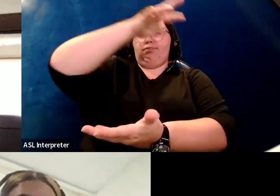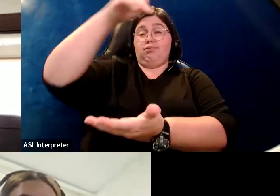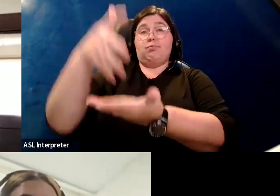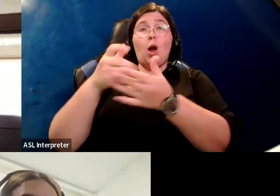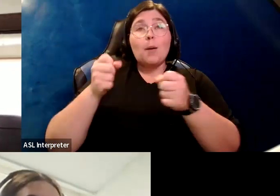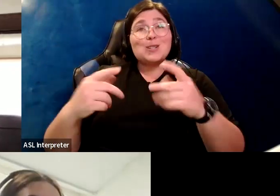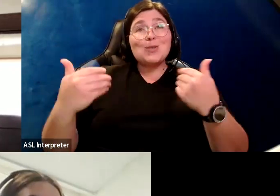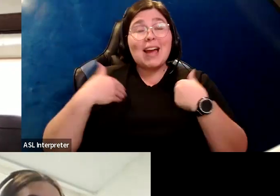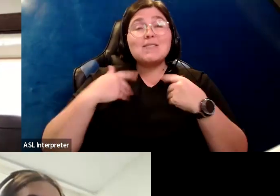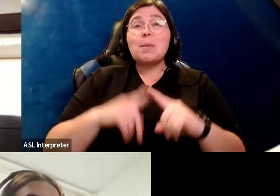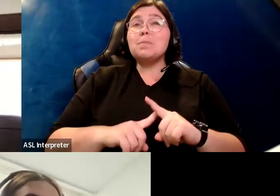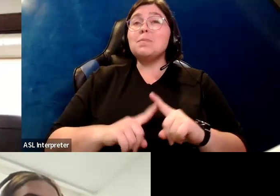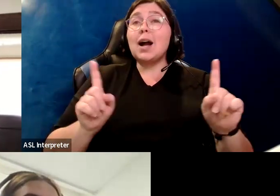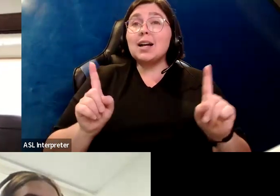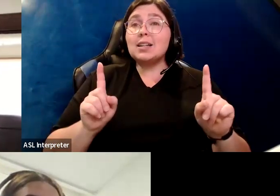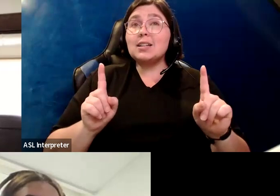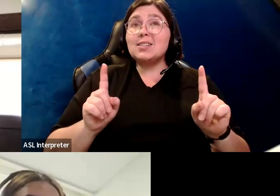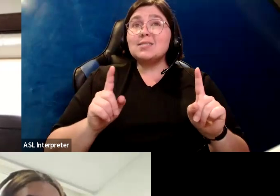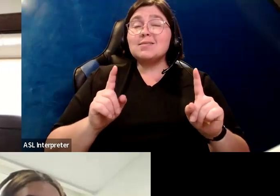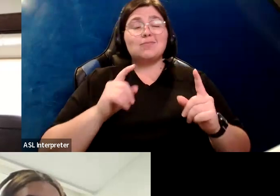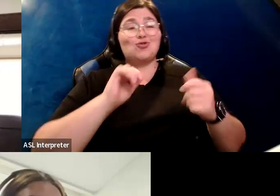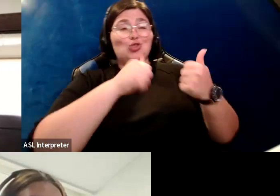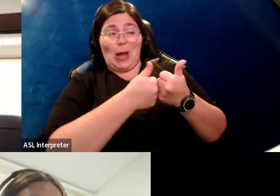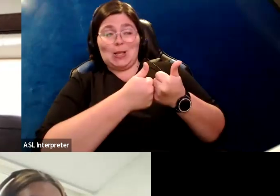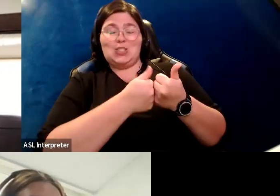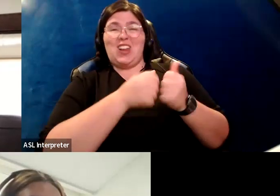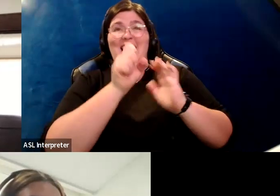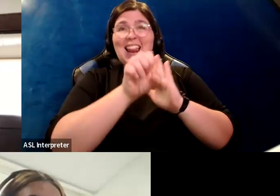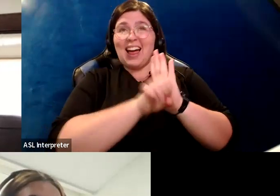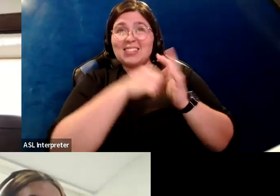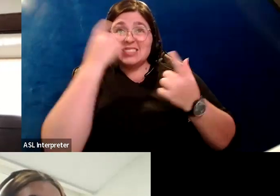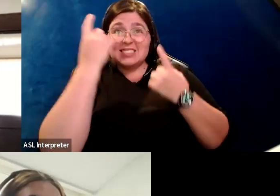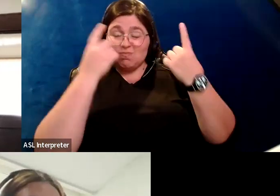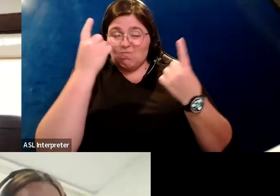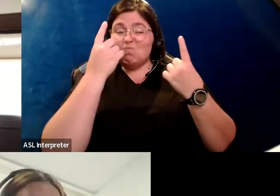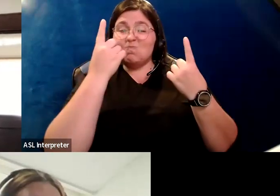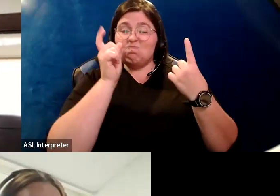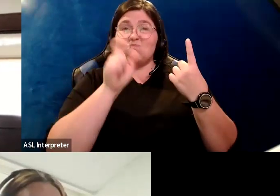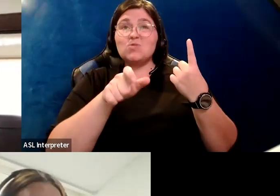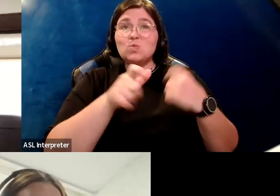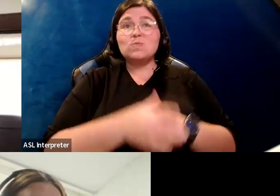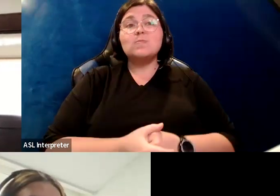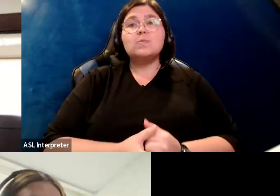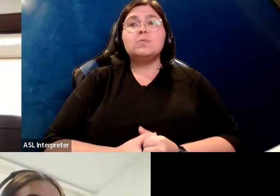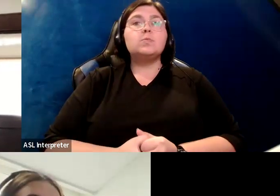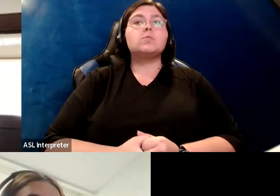and ethical considerations that comes with AI.